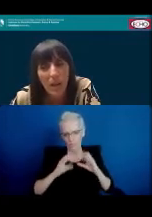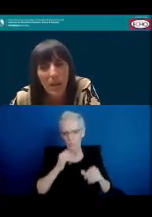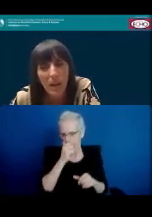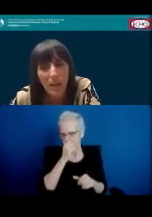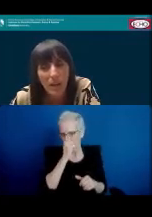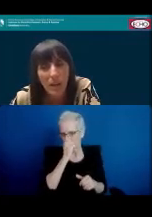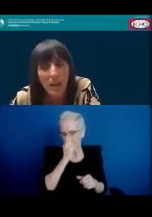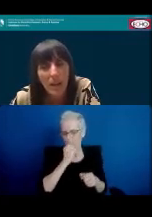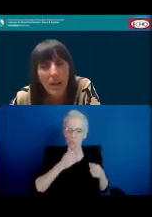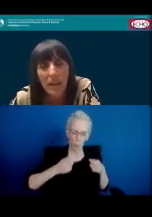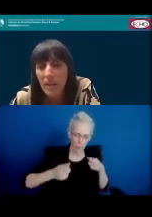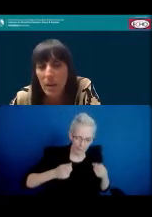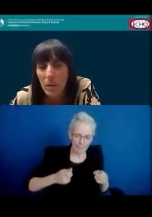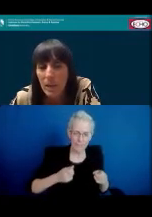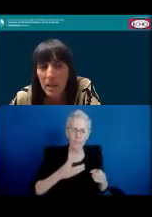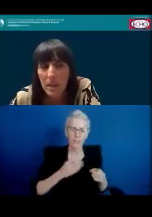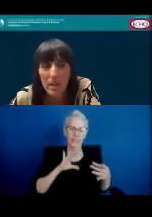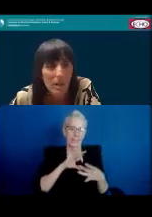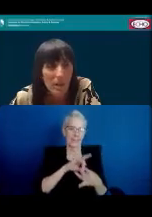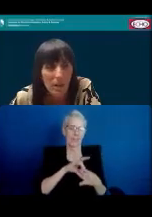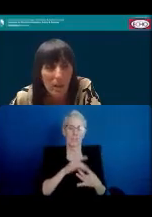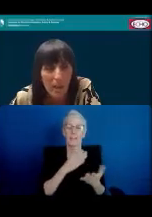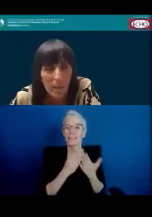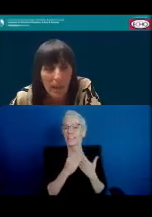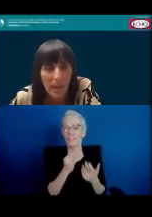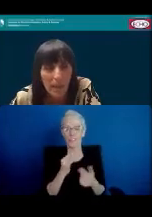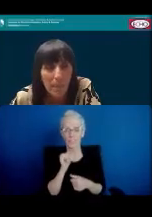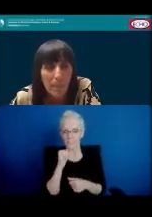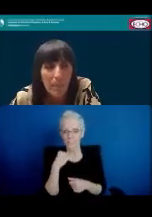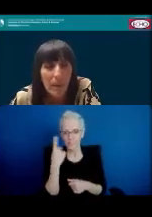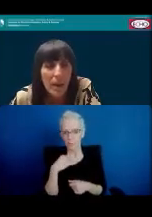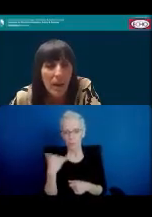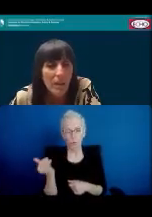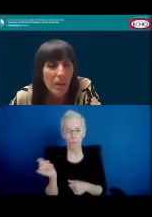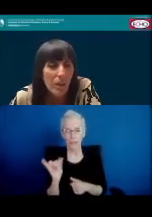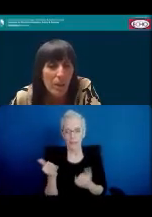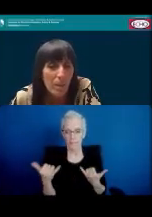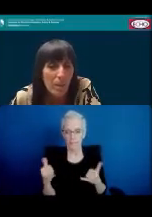connection, even when it doesn't look like Play. As children move